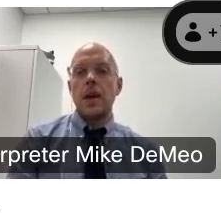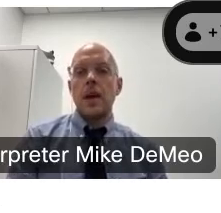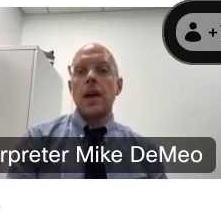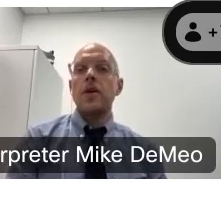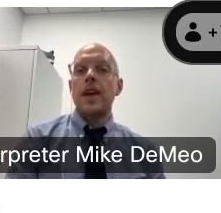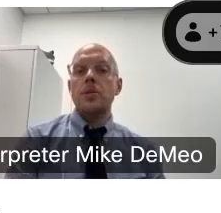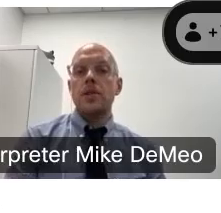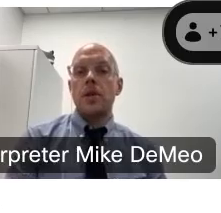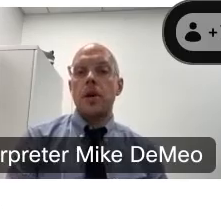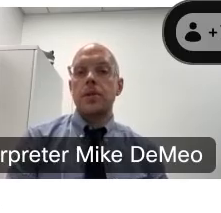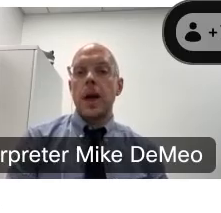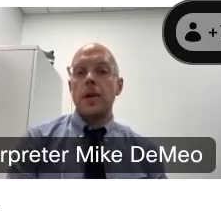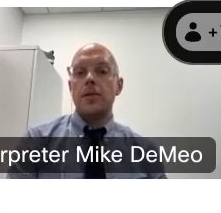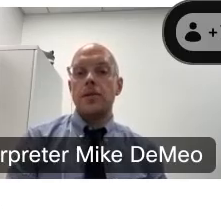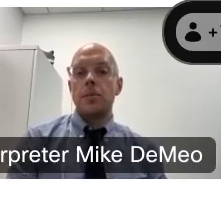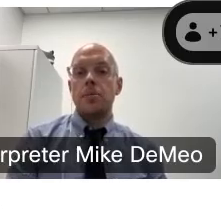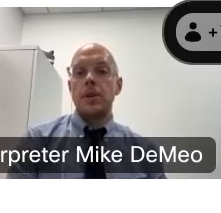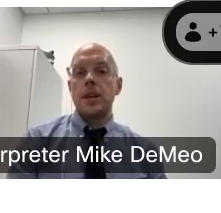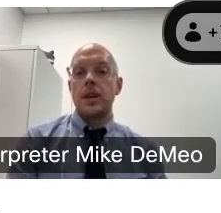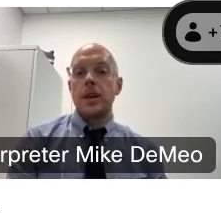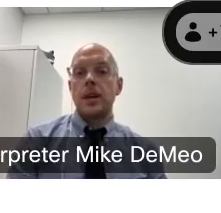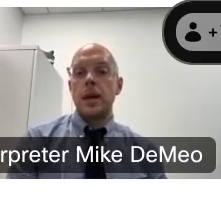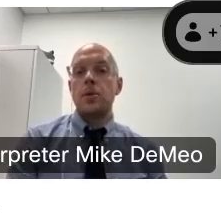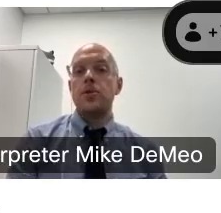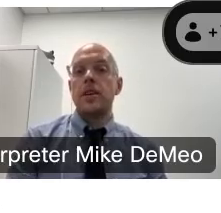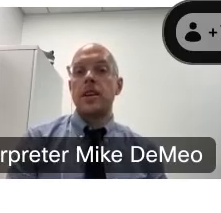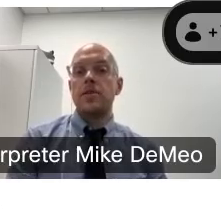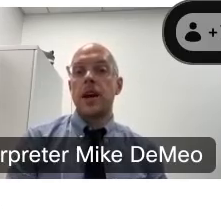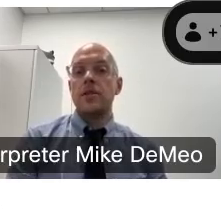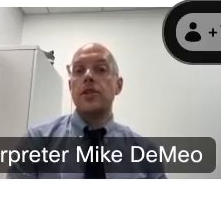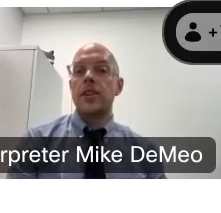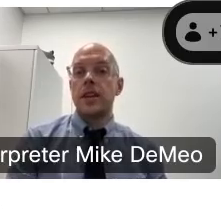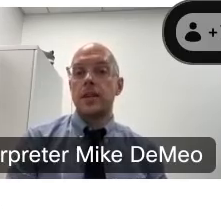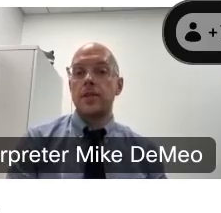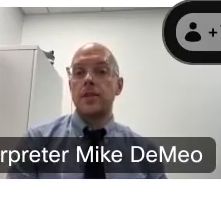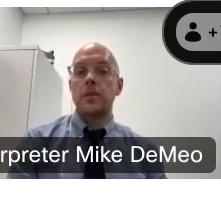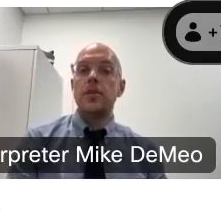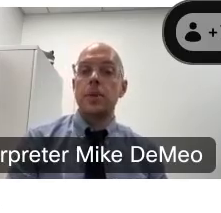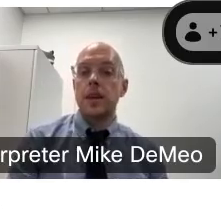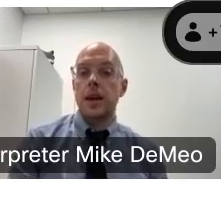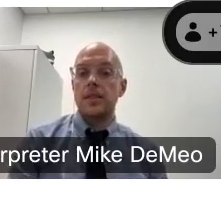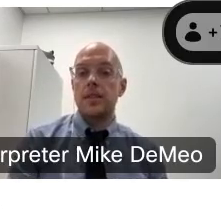And those captions also have to be able to identify turn taking in terms of who's speaking on TV.